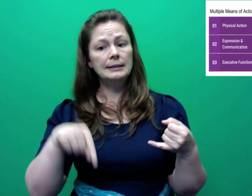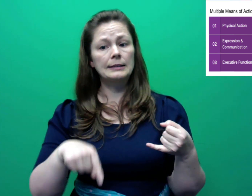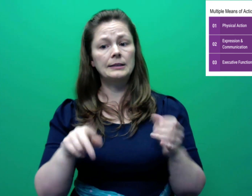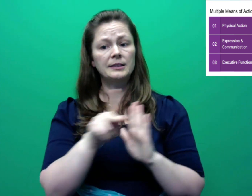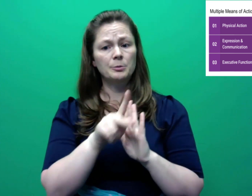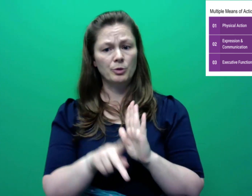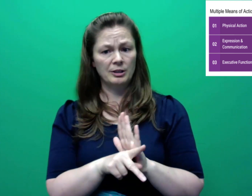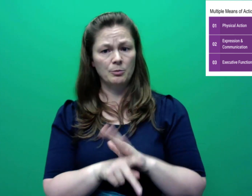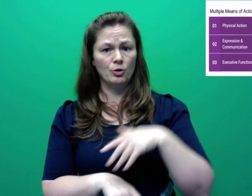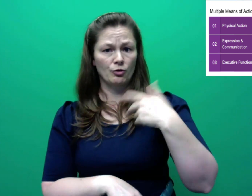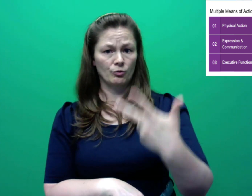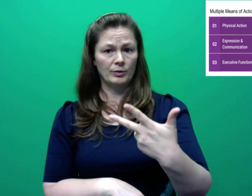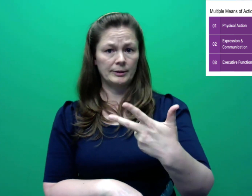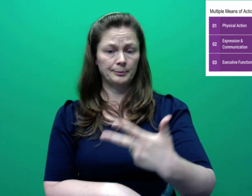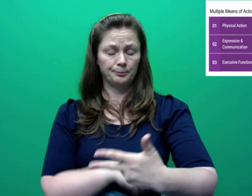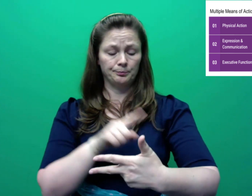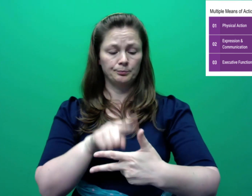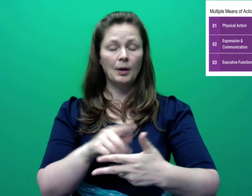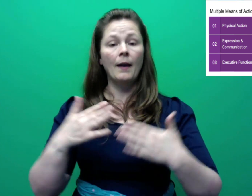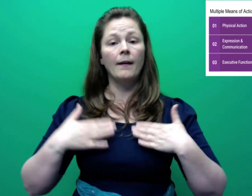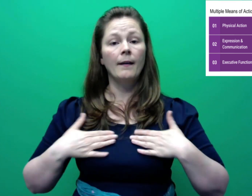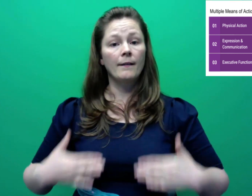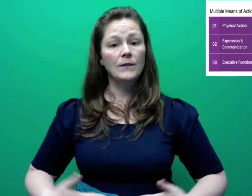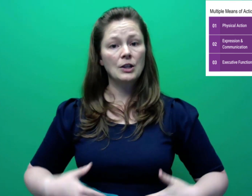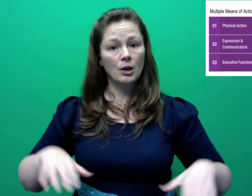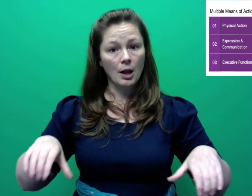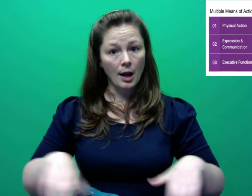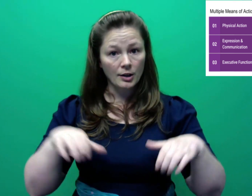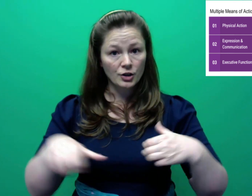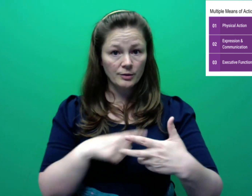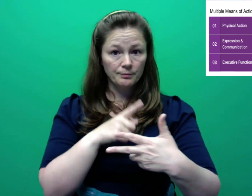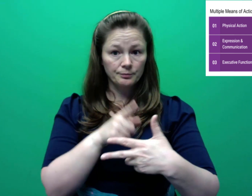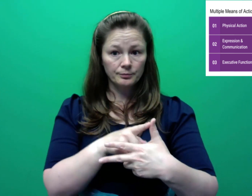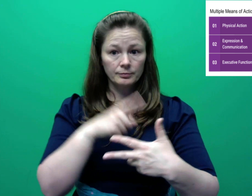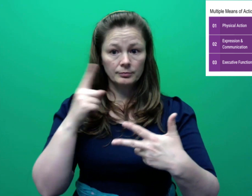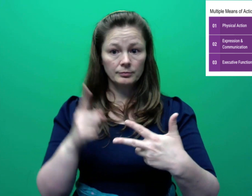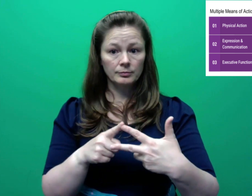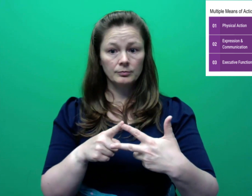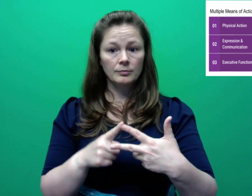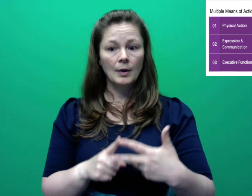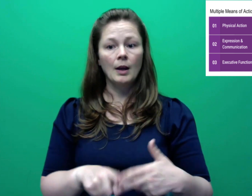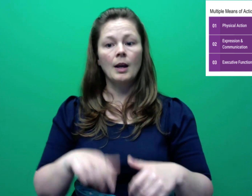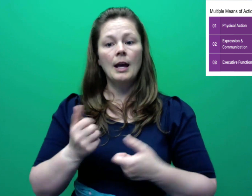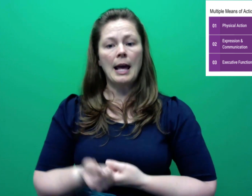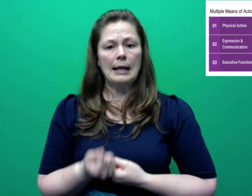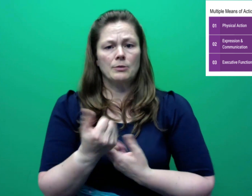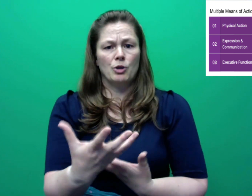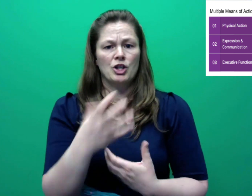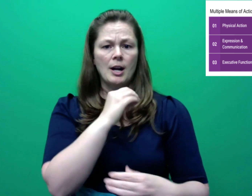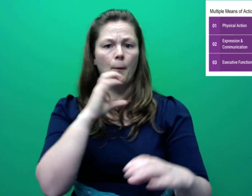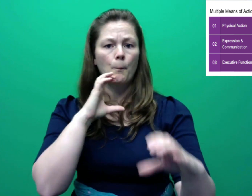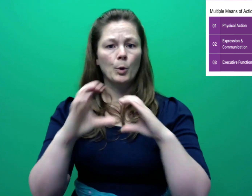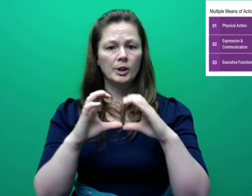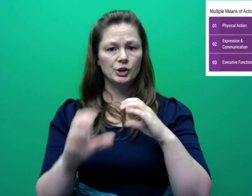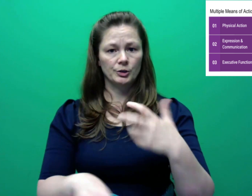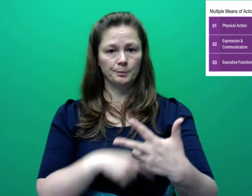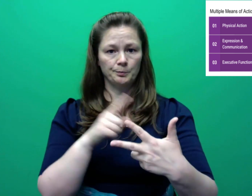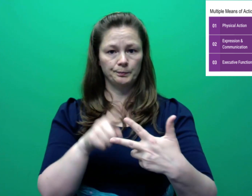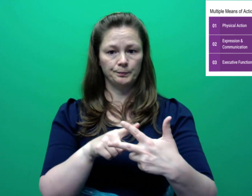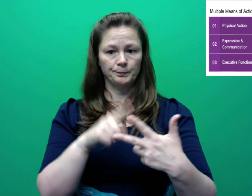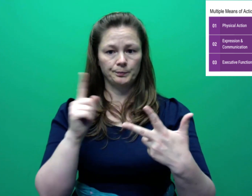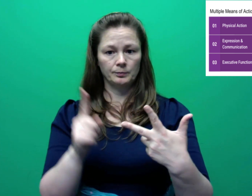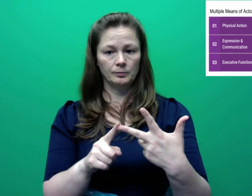The guidelines in this principle are physical action, expression and